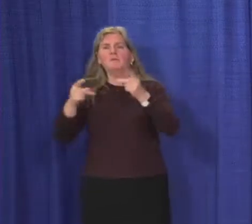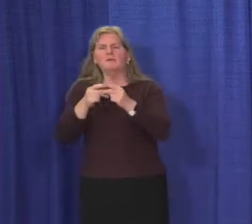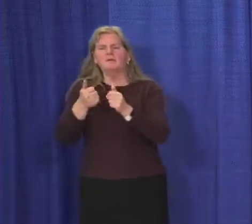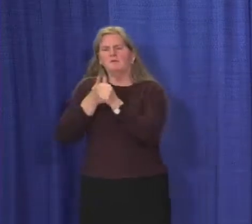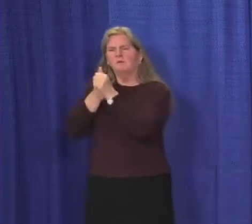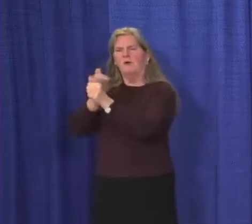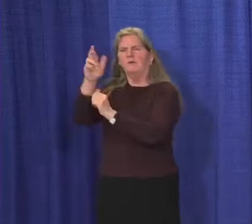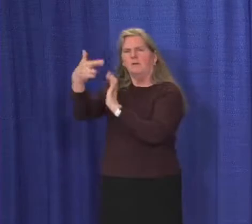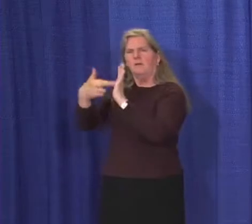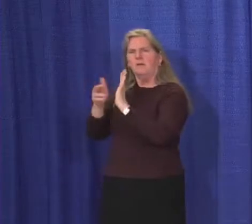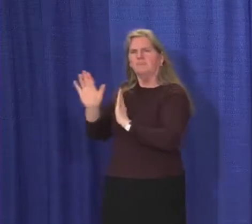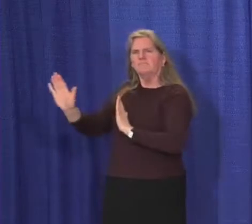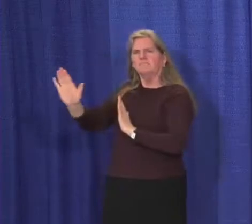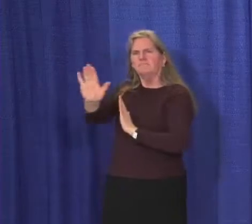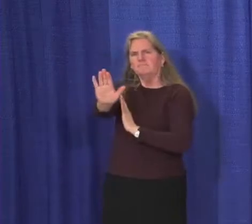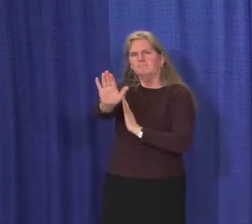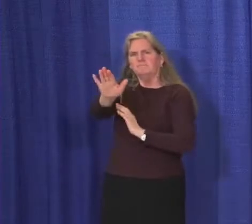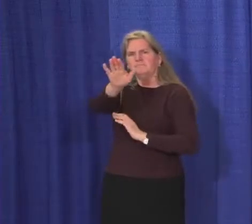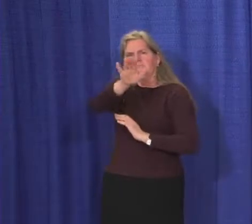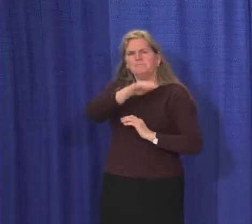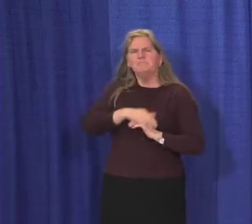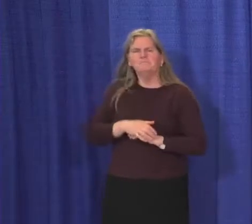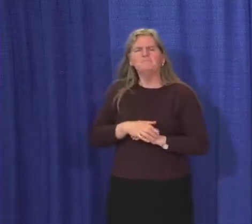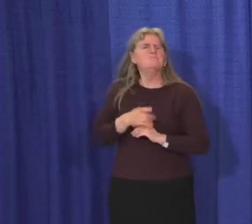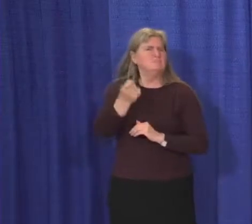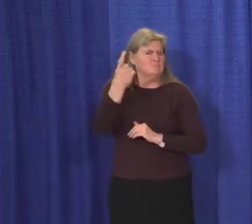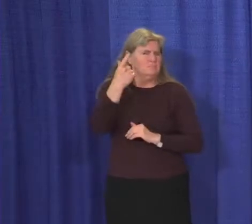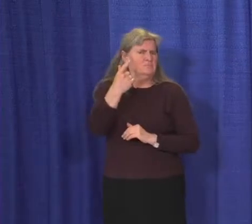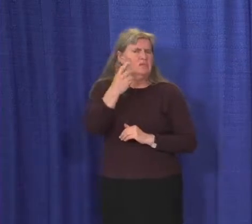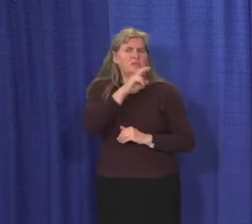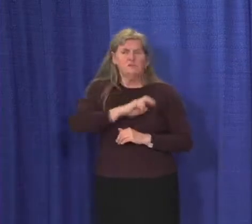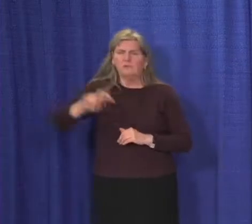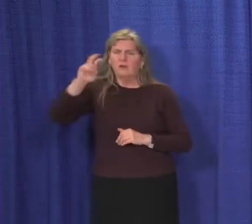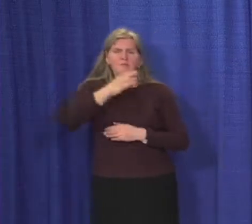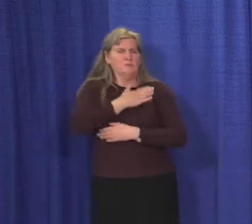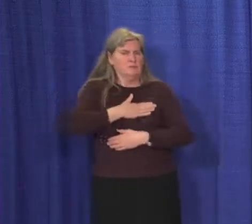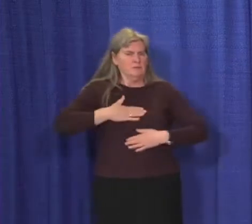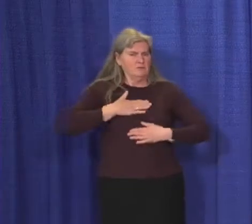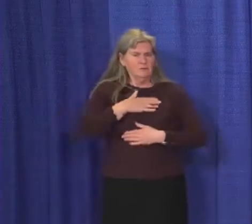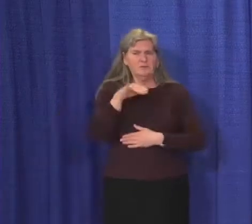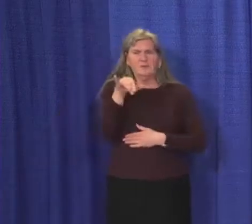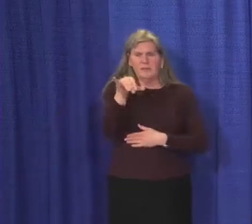public health measures. Enjoy your travels and revisits